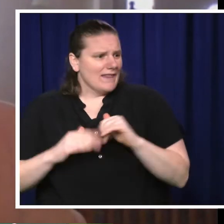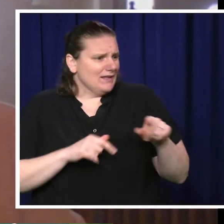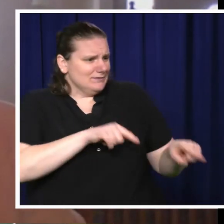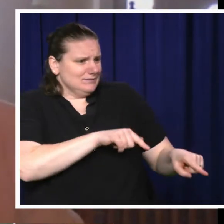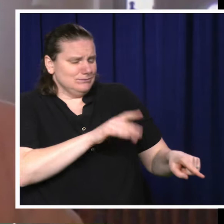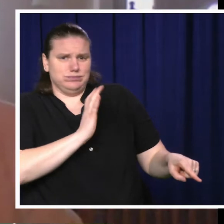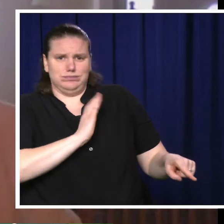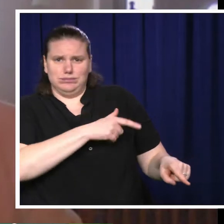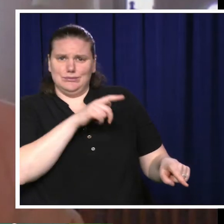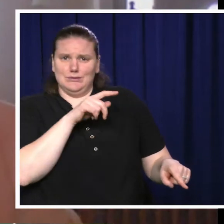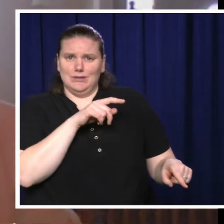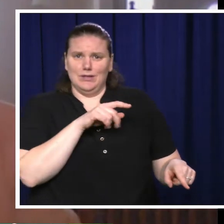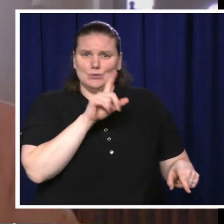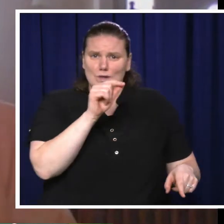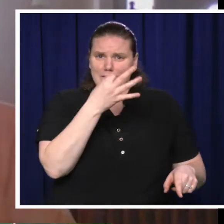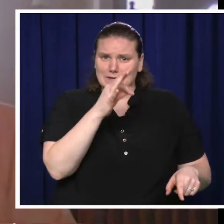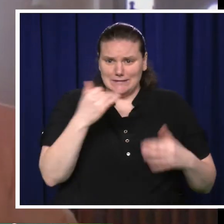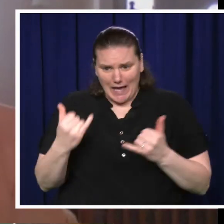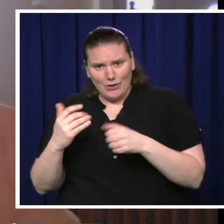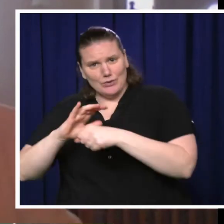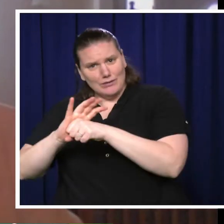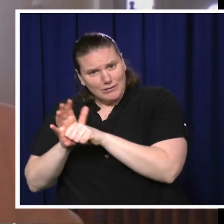Dr. Melnick's department faced in 2019.